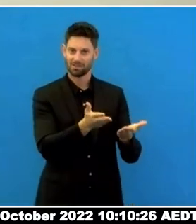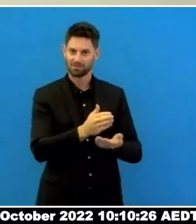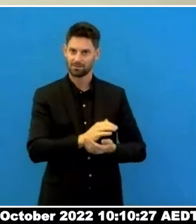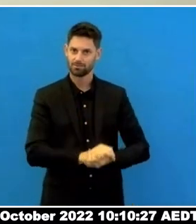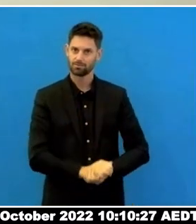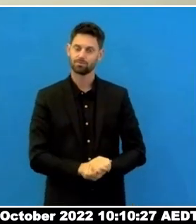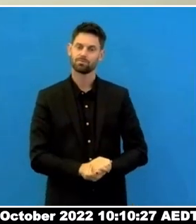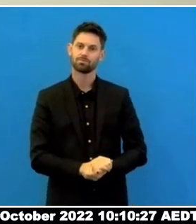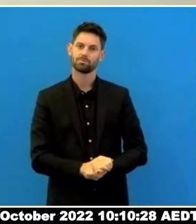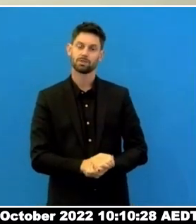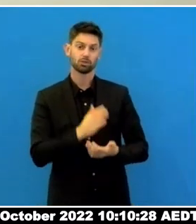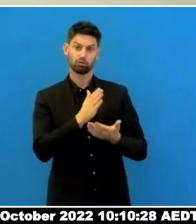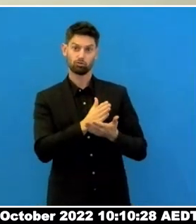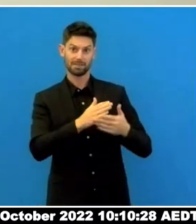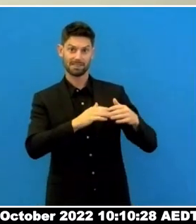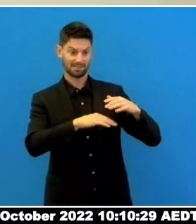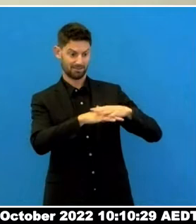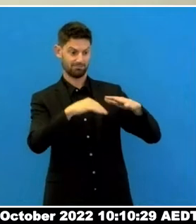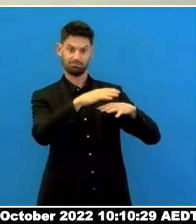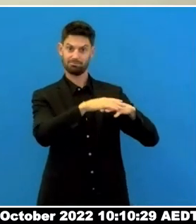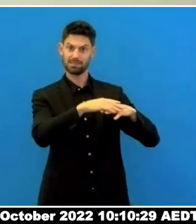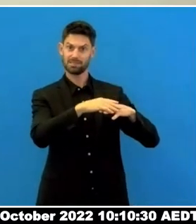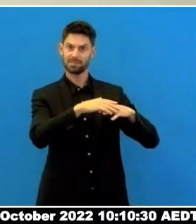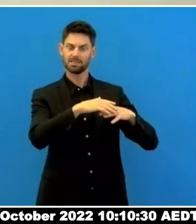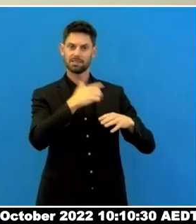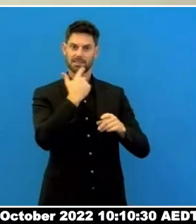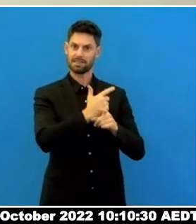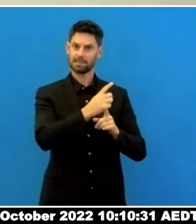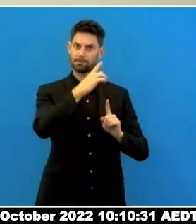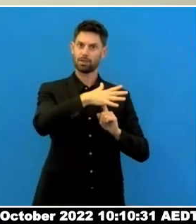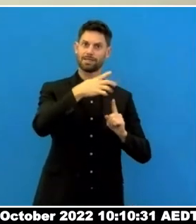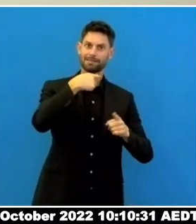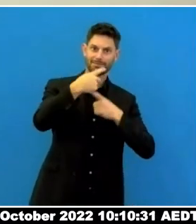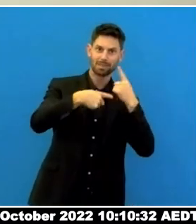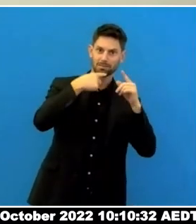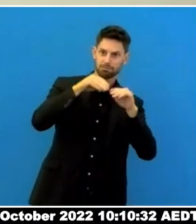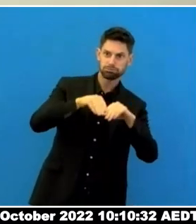to public raising public awareness in the Racism Stops with Me campaign,